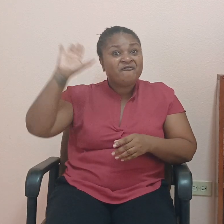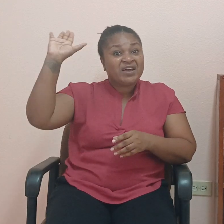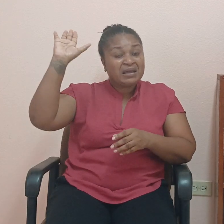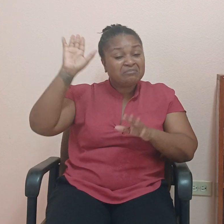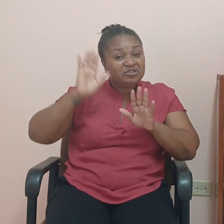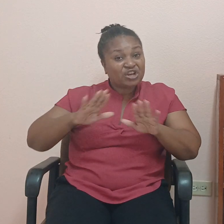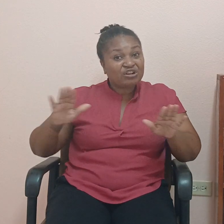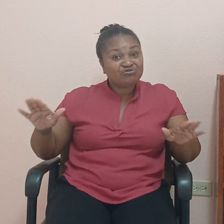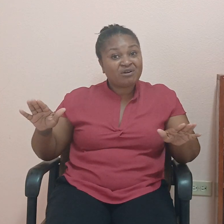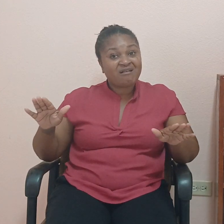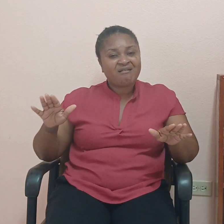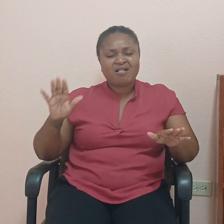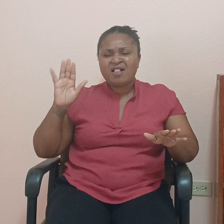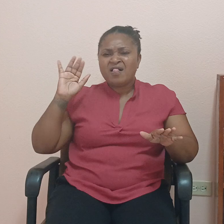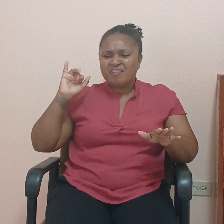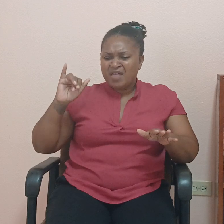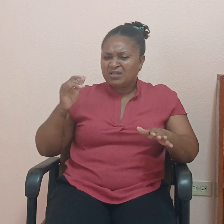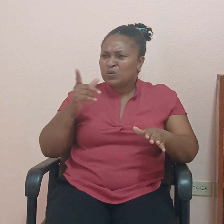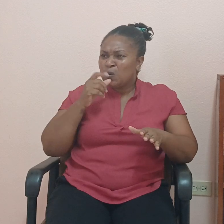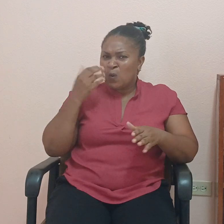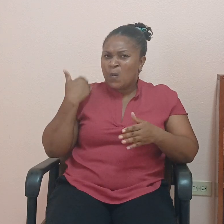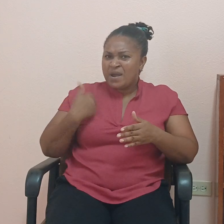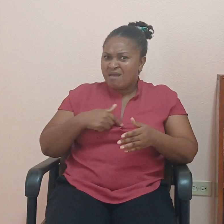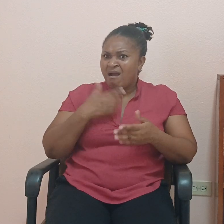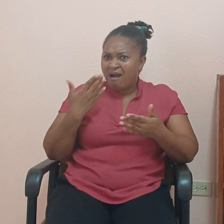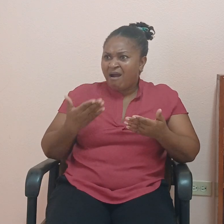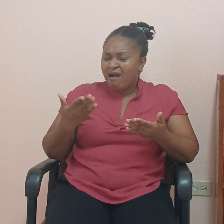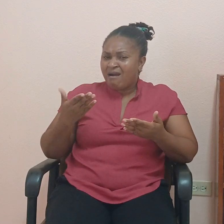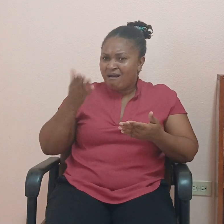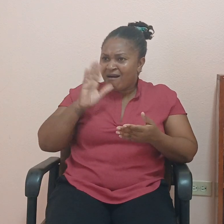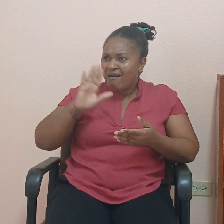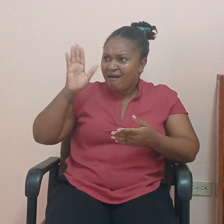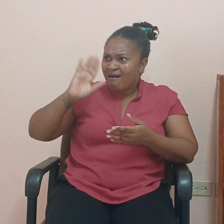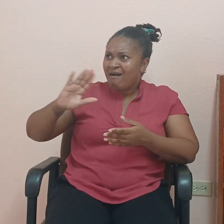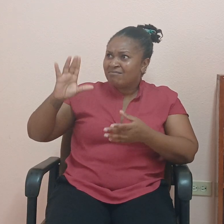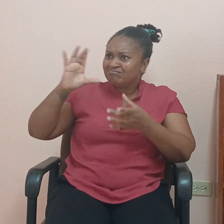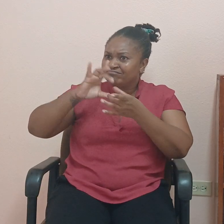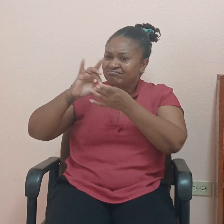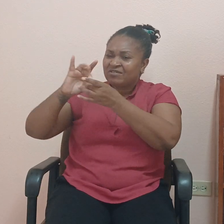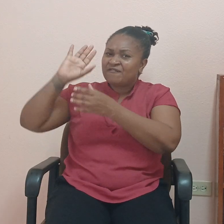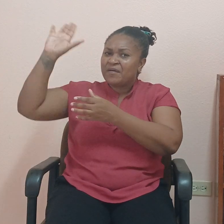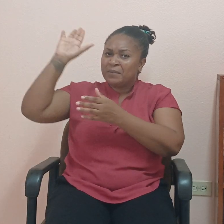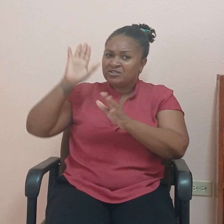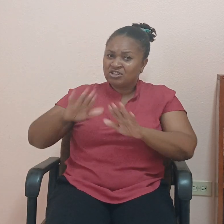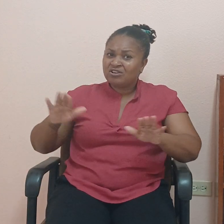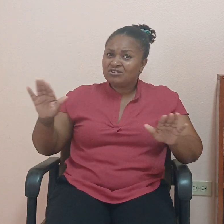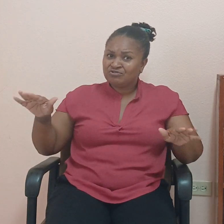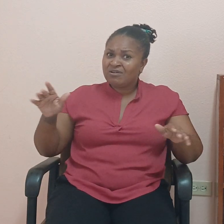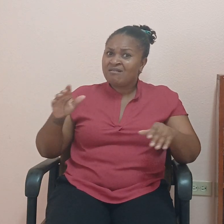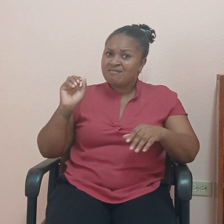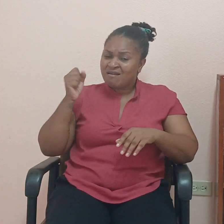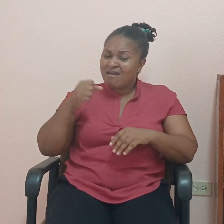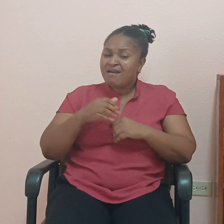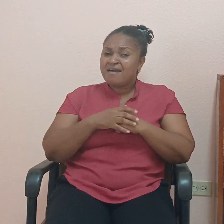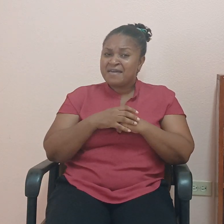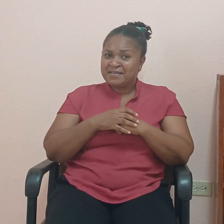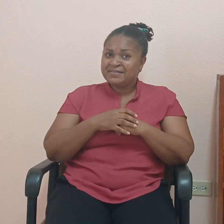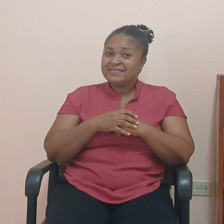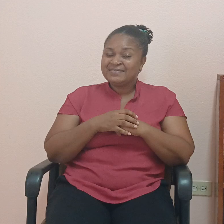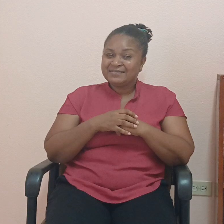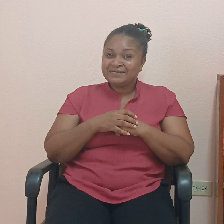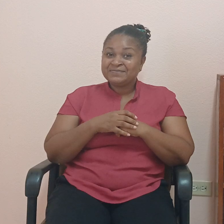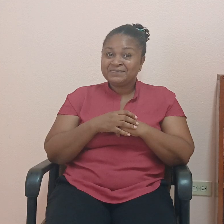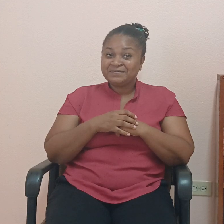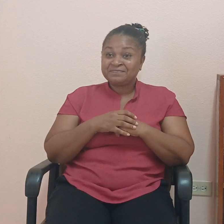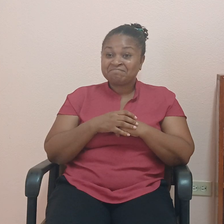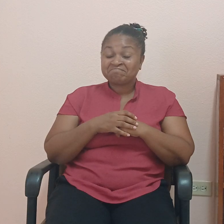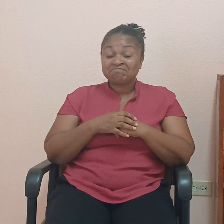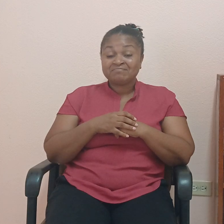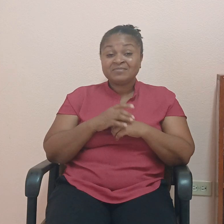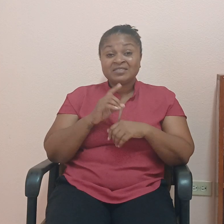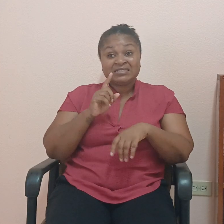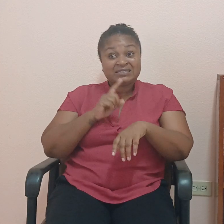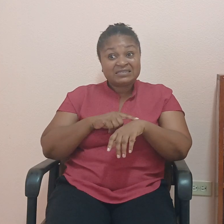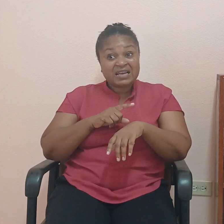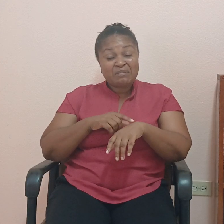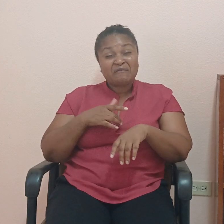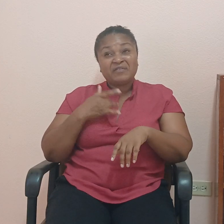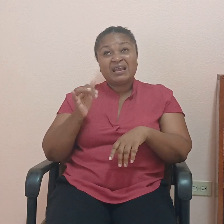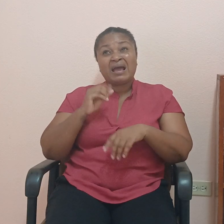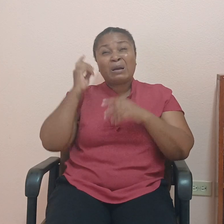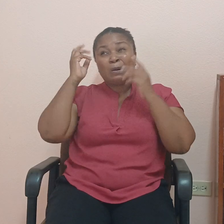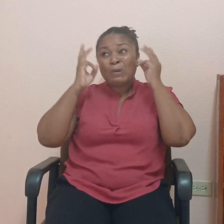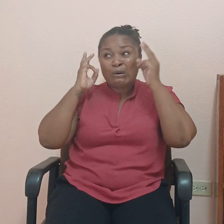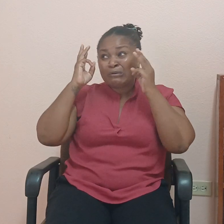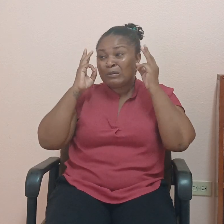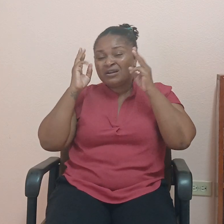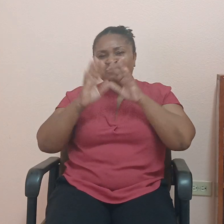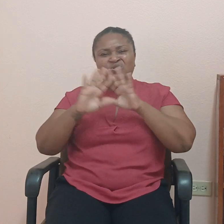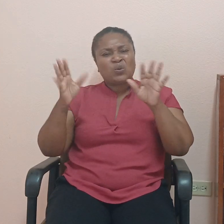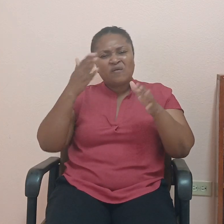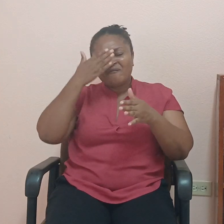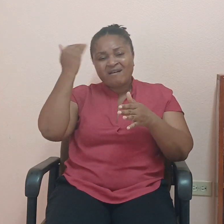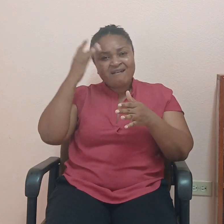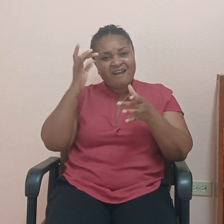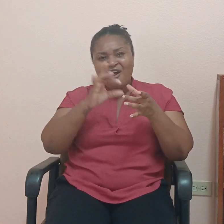BECAUSE THAT IS WHO WE ARE. IN MOMENTS OF WORRY, DON’T FORGET THIS RELATIONSHIP,